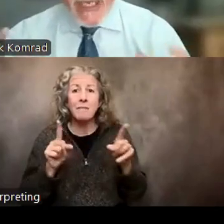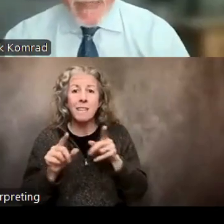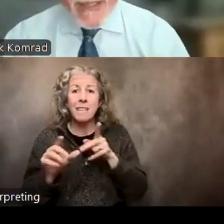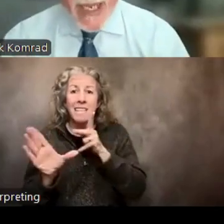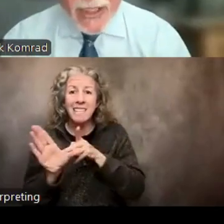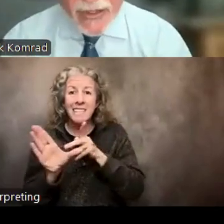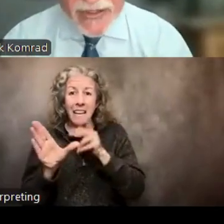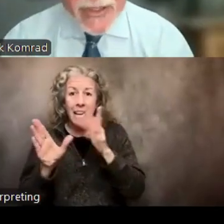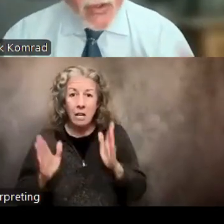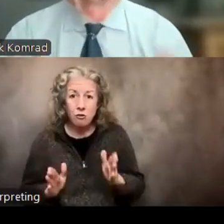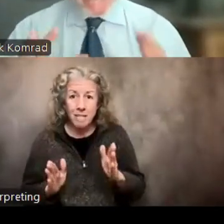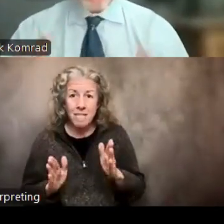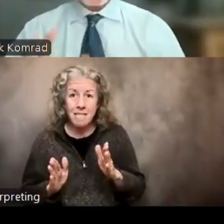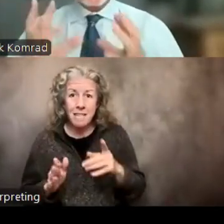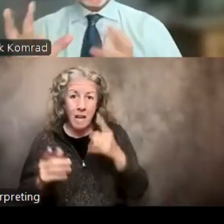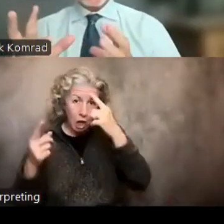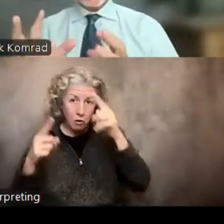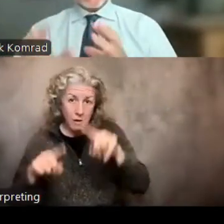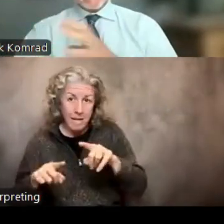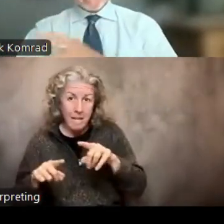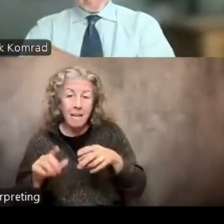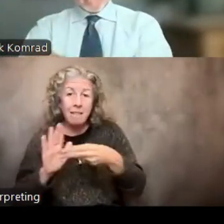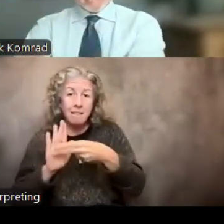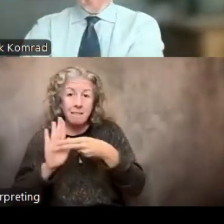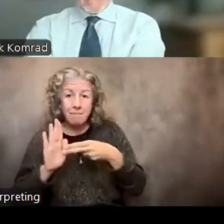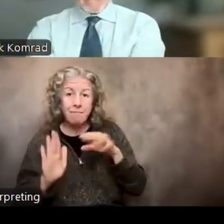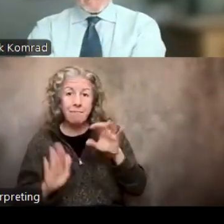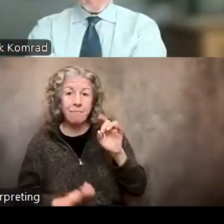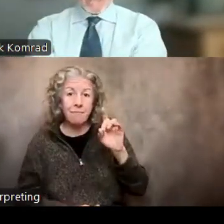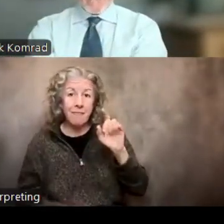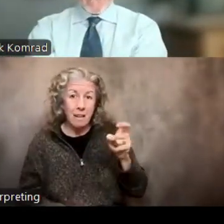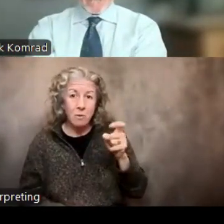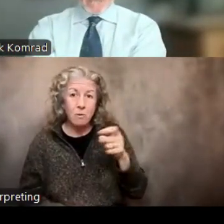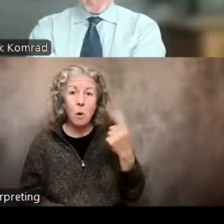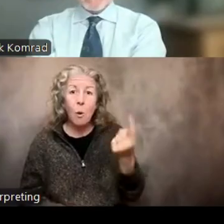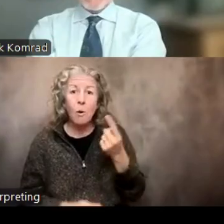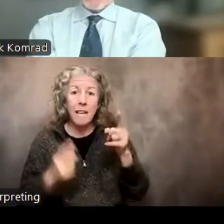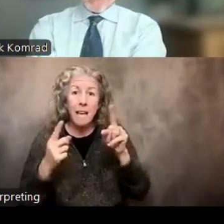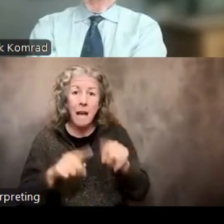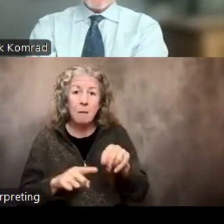on the diagnosis only happens 66 to 76% of the time. And we often